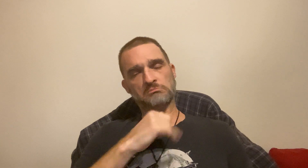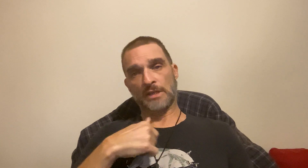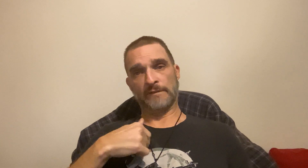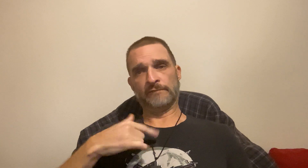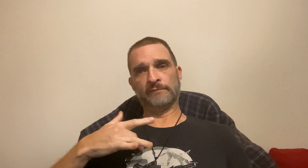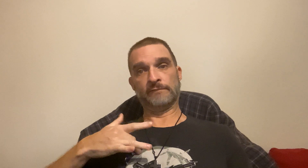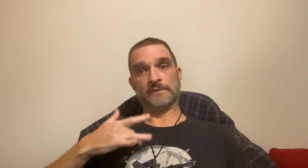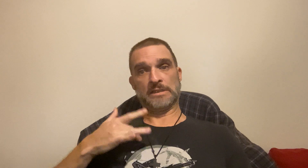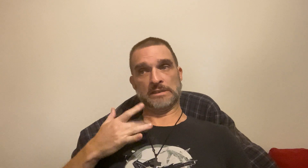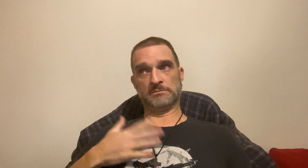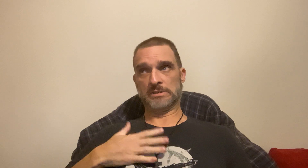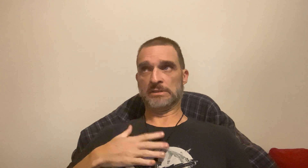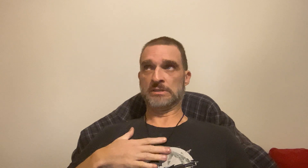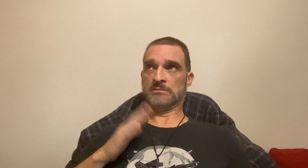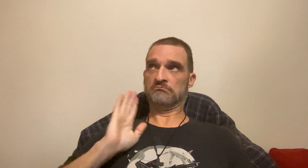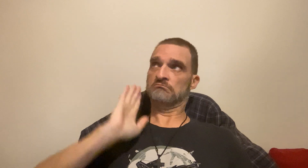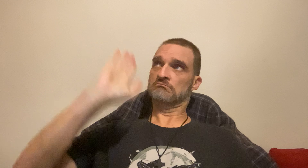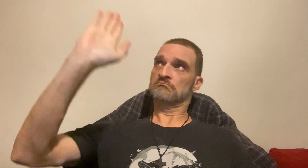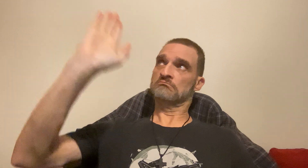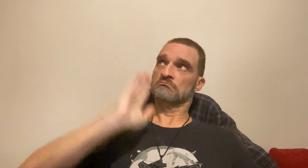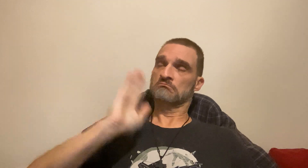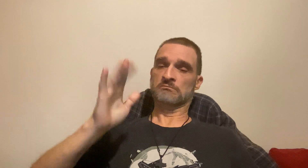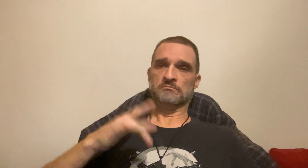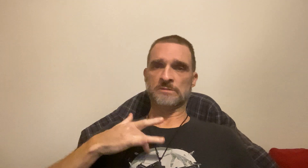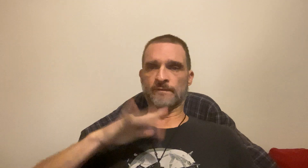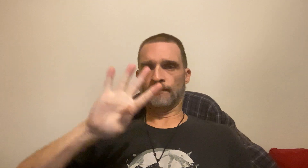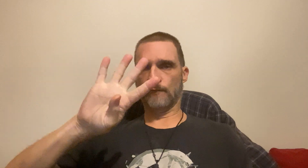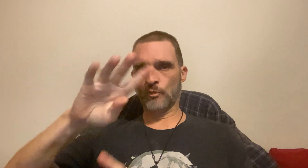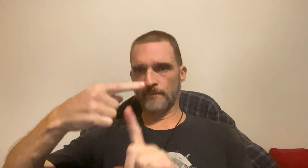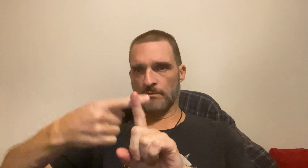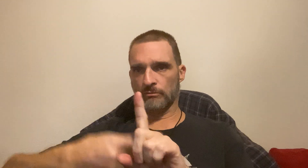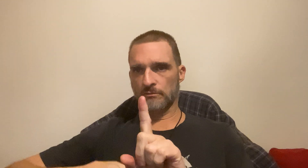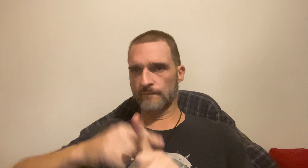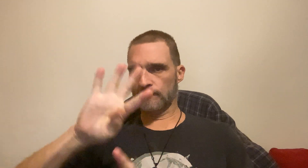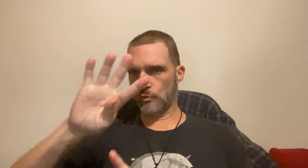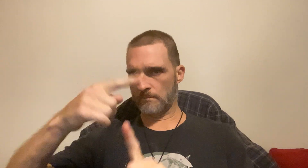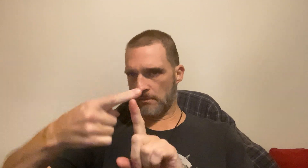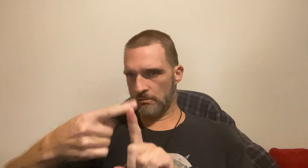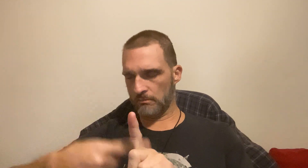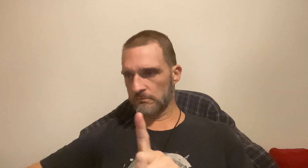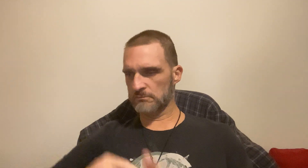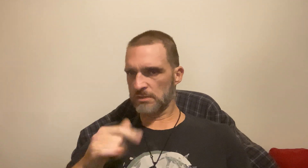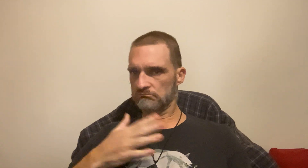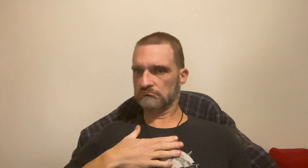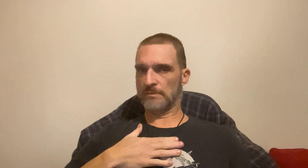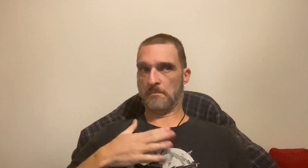"you're right. I feel between me and God I feel 4 months."